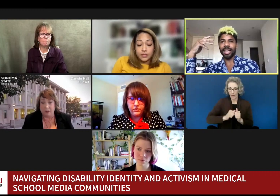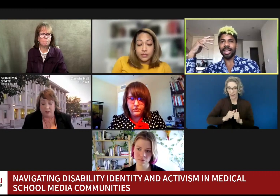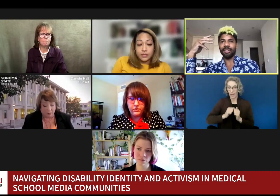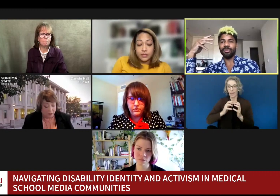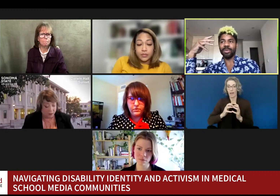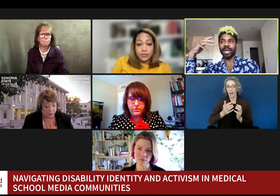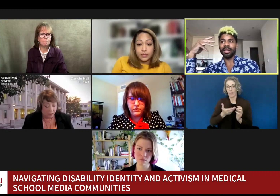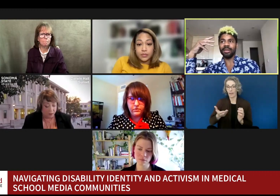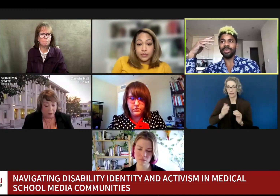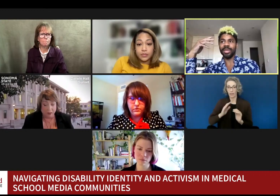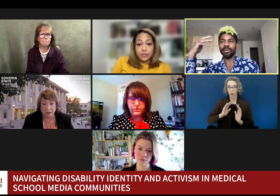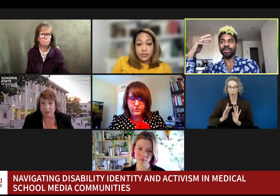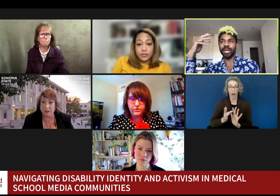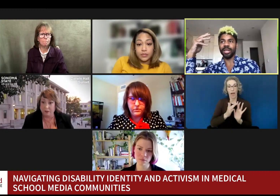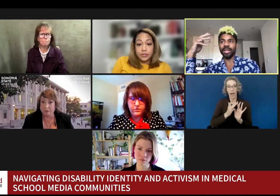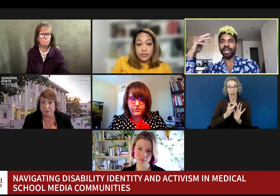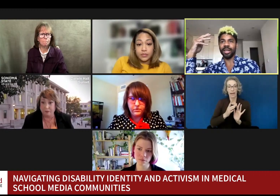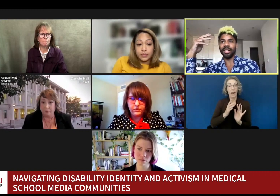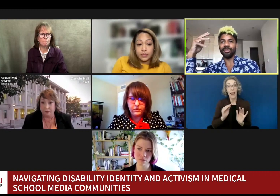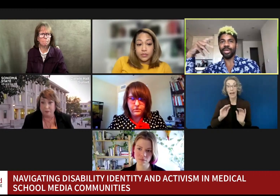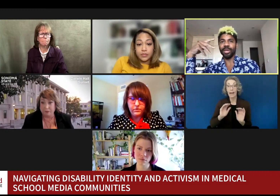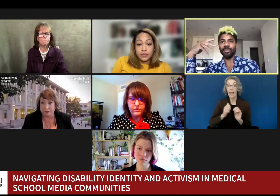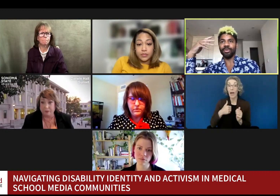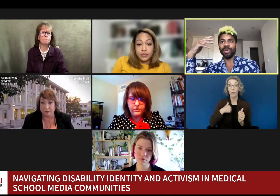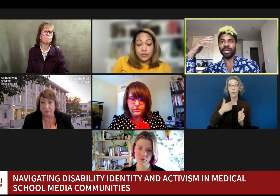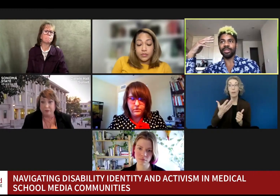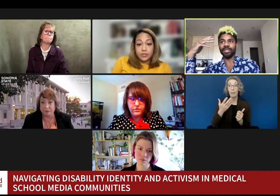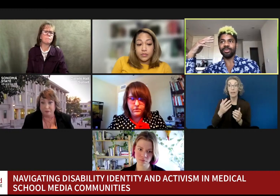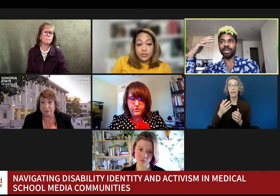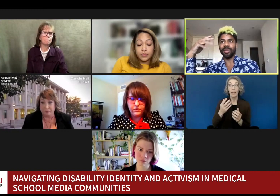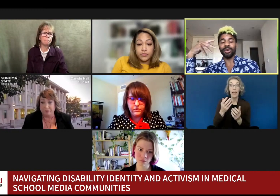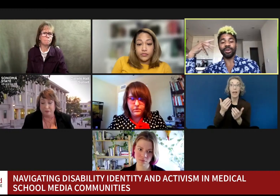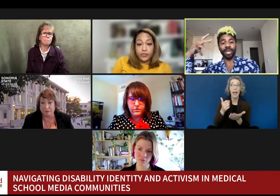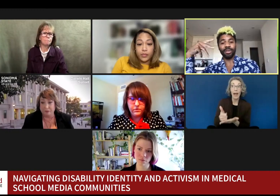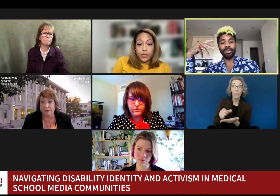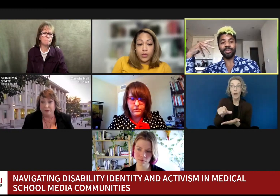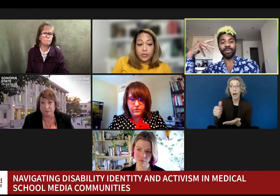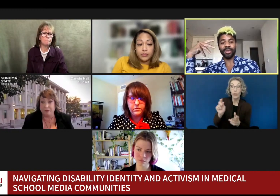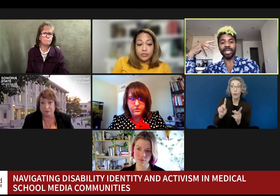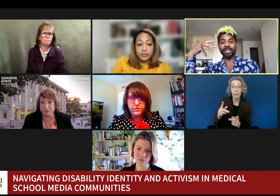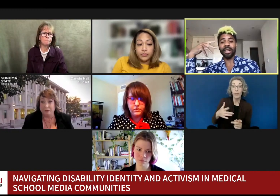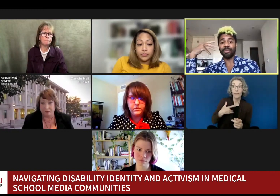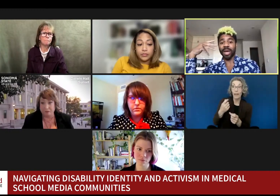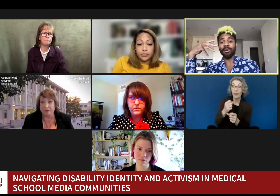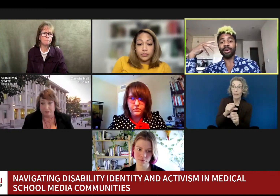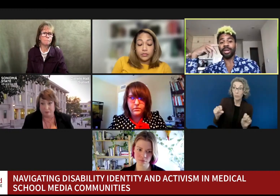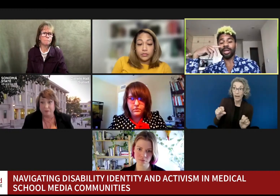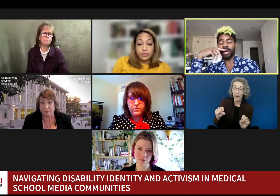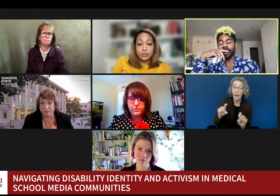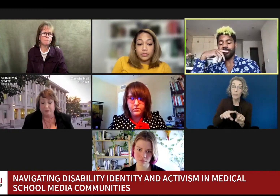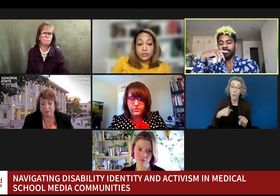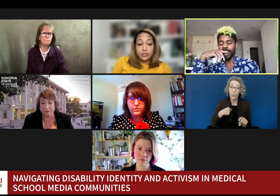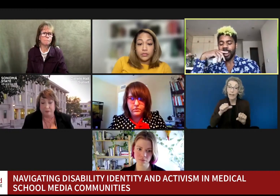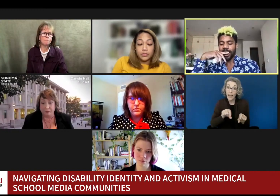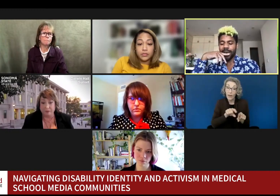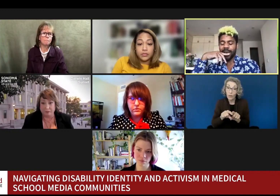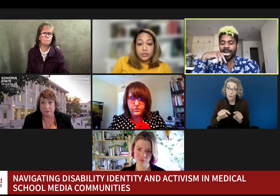And how we might be liberating other people but also we could be hurting other people, and that's a lot of power.